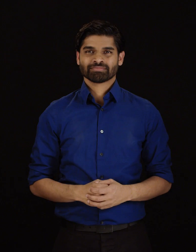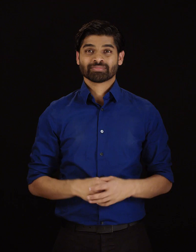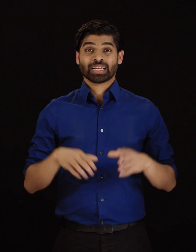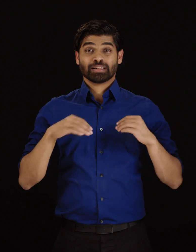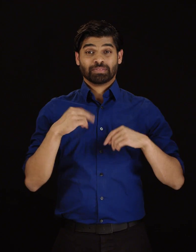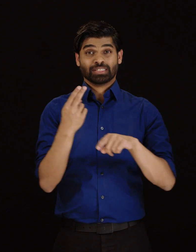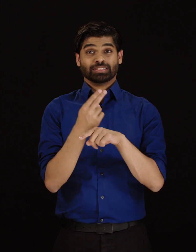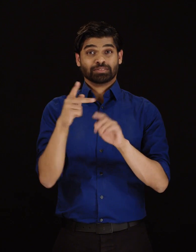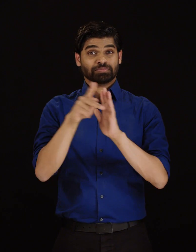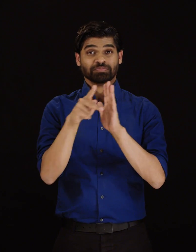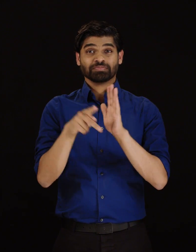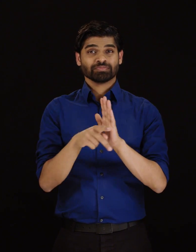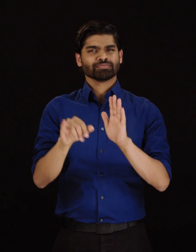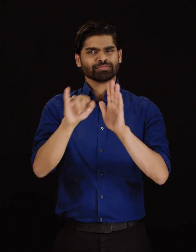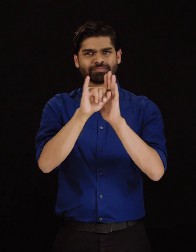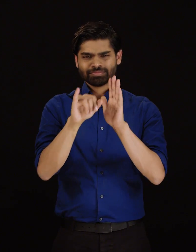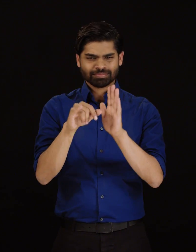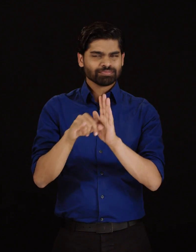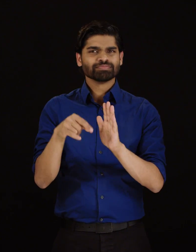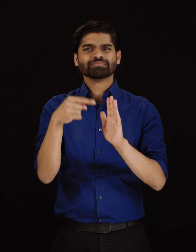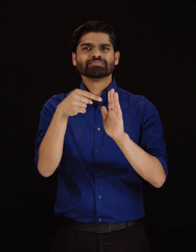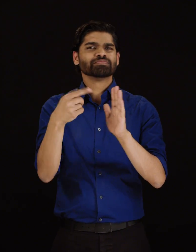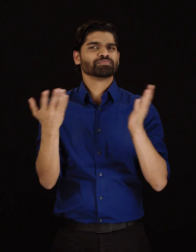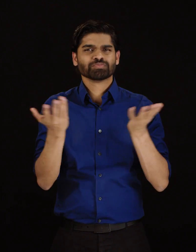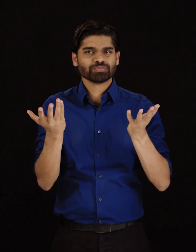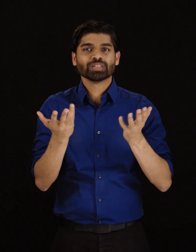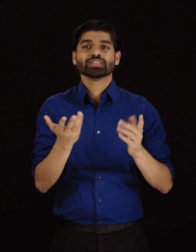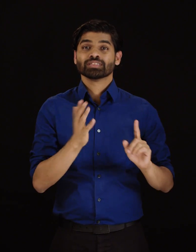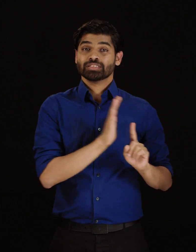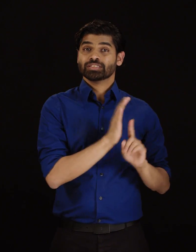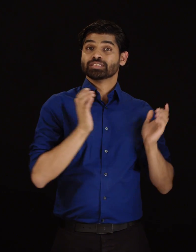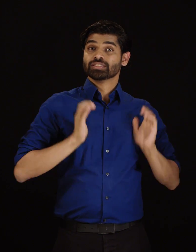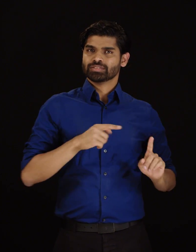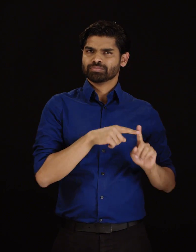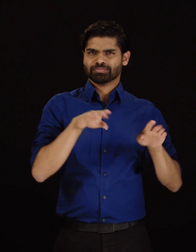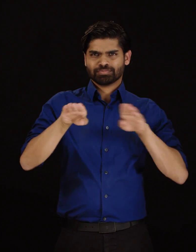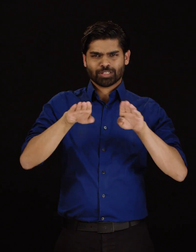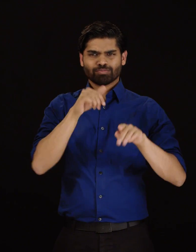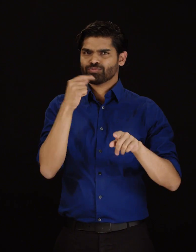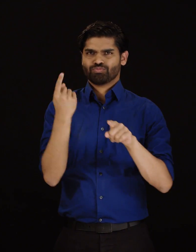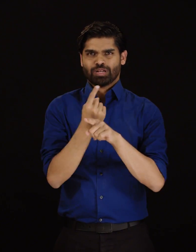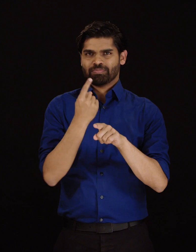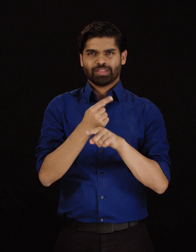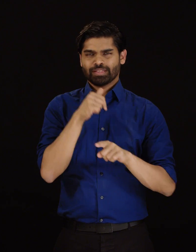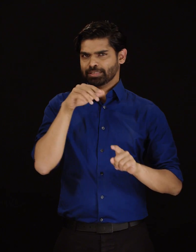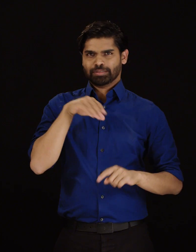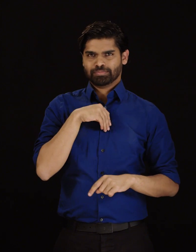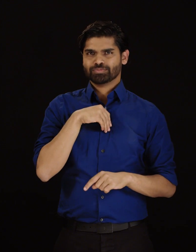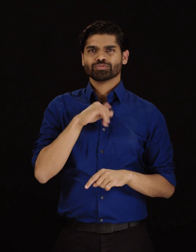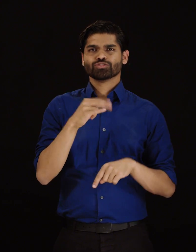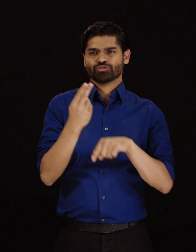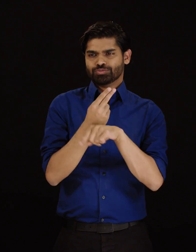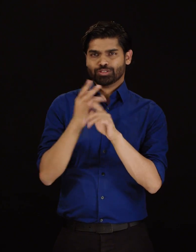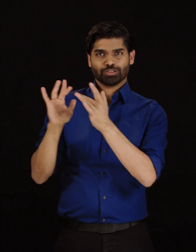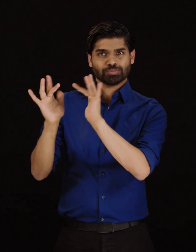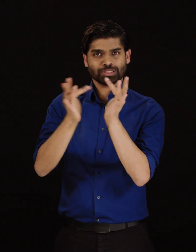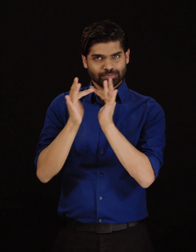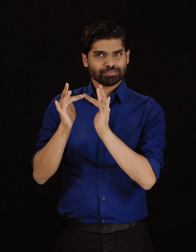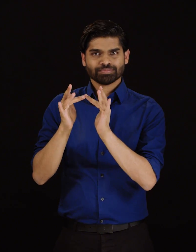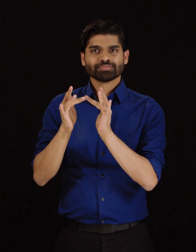An Acceptable Use Policy identifies what is considered to be unacceptable use of the wireless provider’s services and the